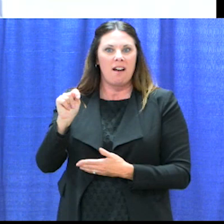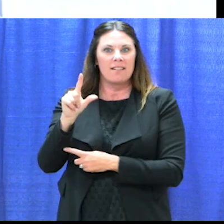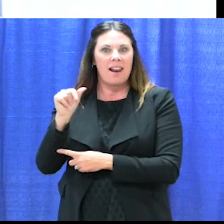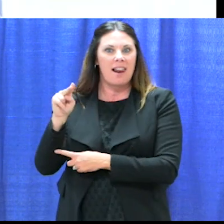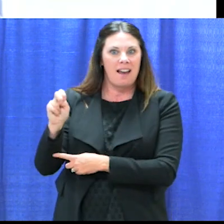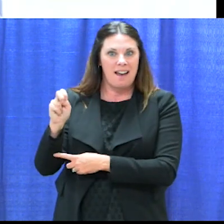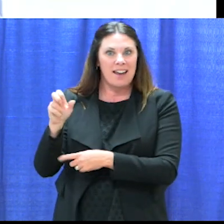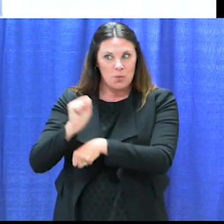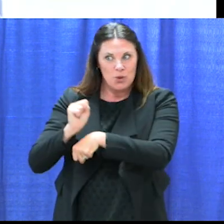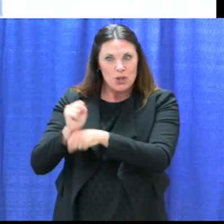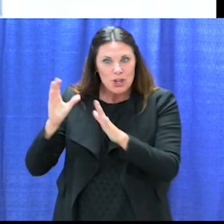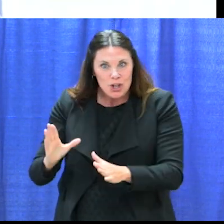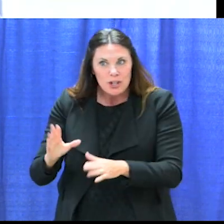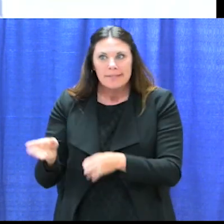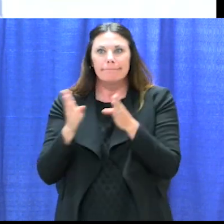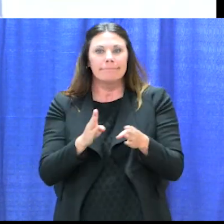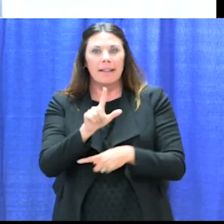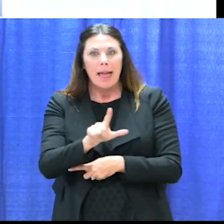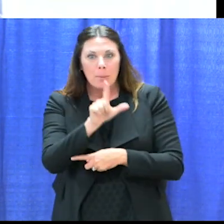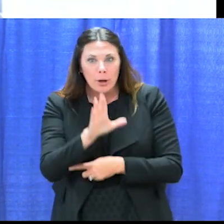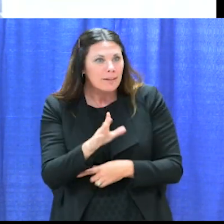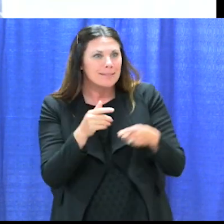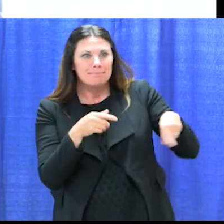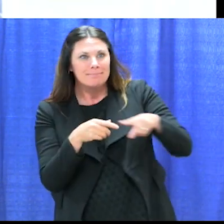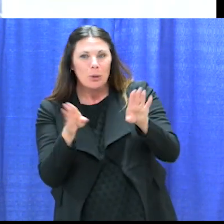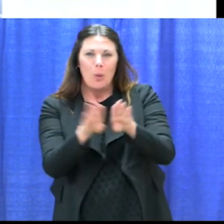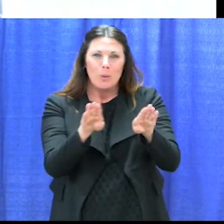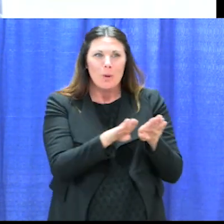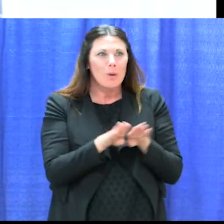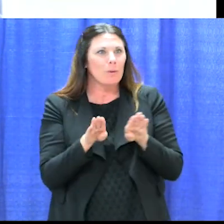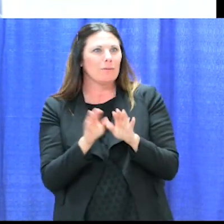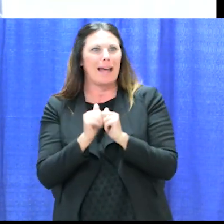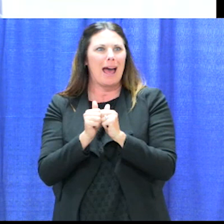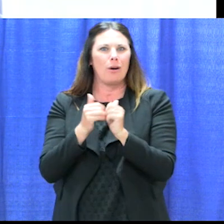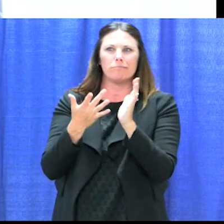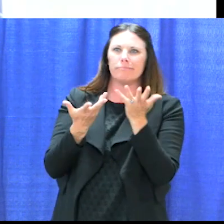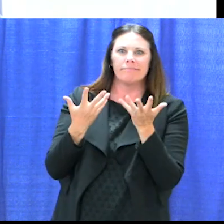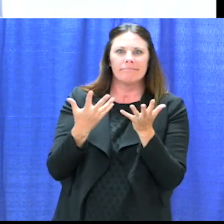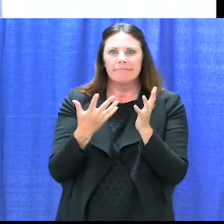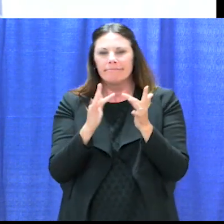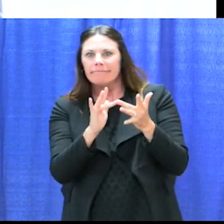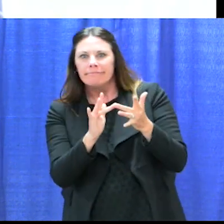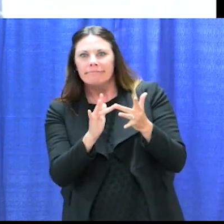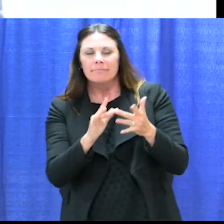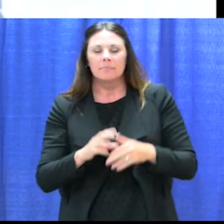for students to learn while schools and libraries are closed. But we've also thought about how to leverage our logistics network to assist in the effort